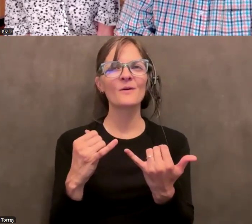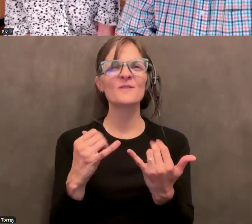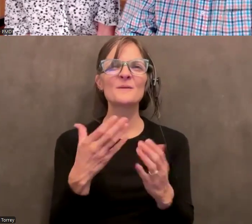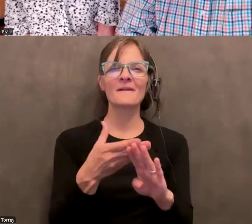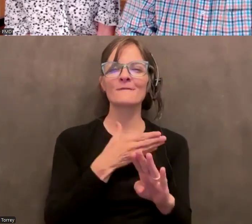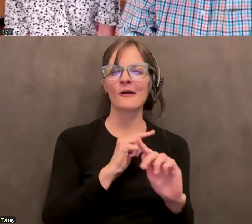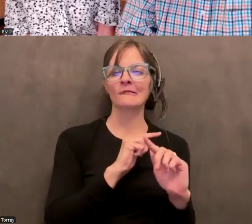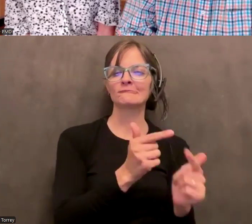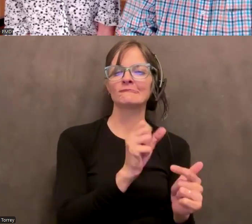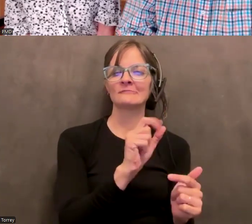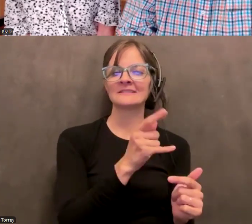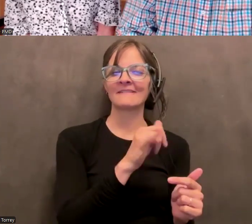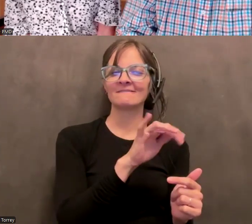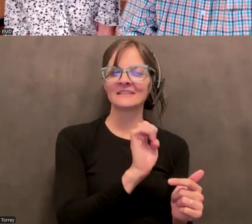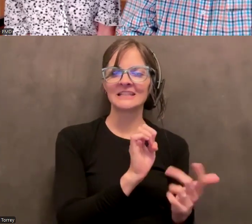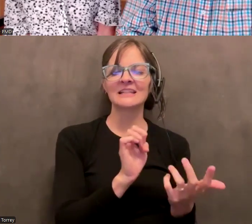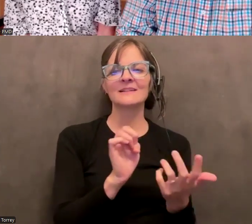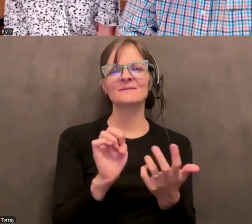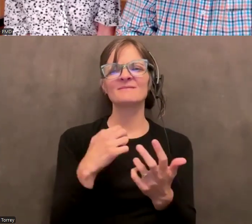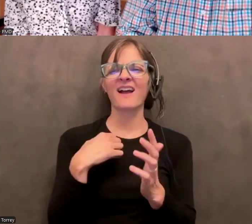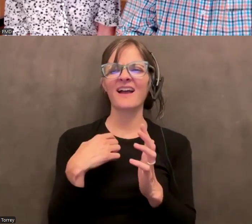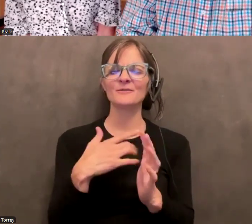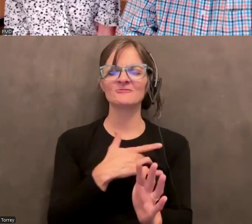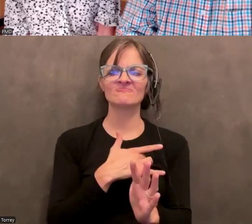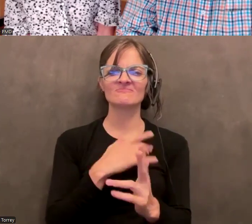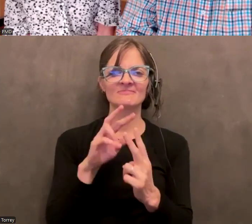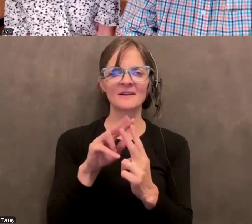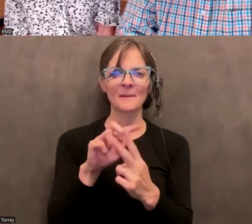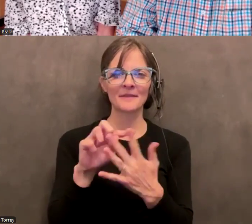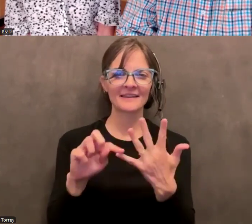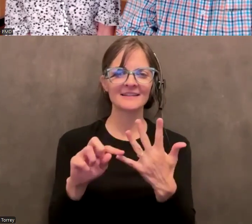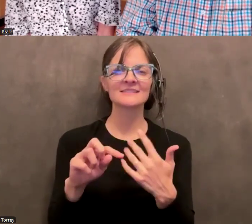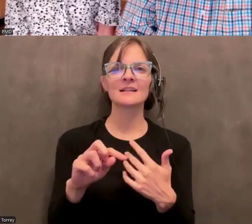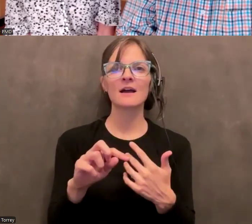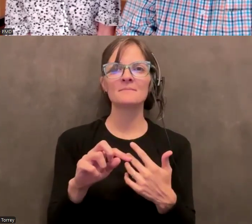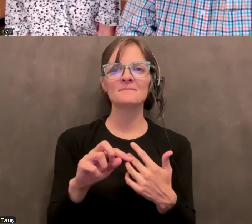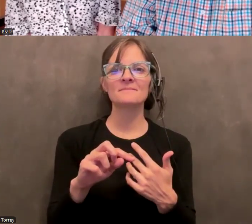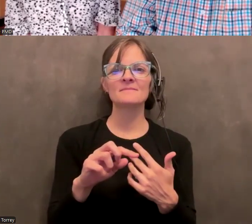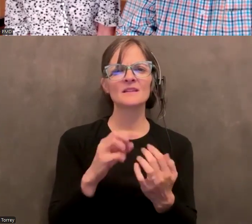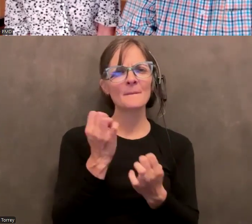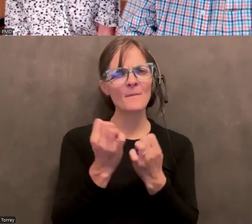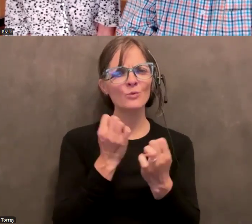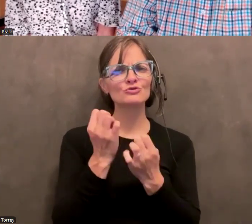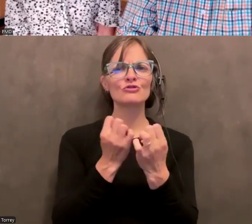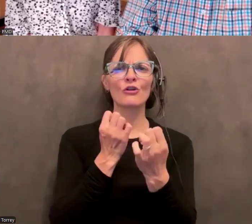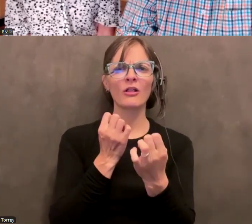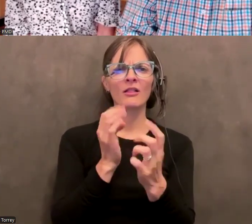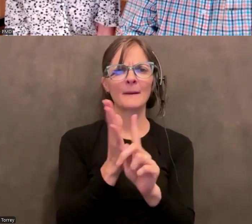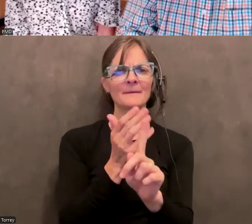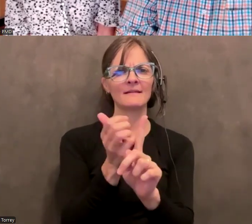to make such an emotional appeal through the work. It's clearly not lucky, it's clearly so thoughtful, careful, almost a calculated piece of work